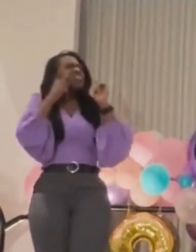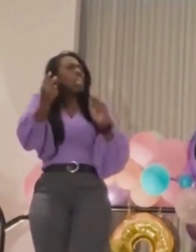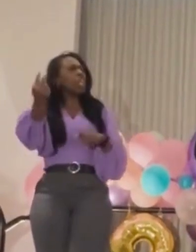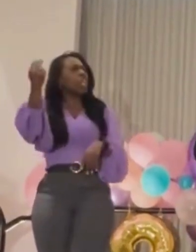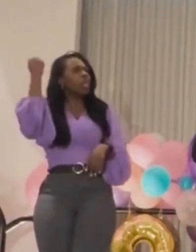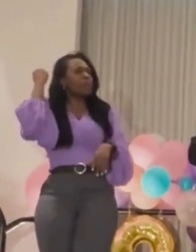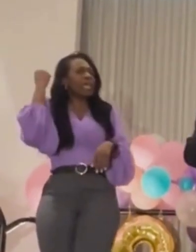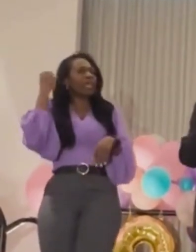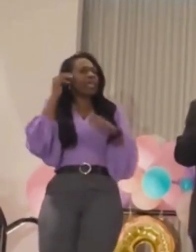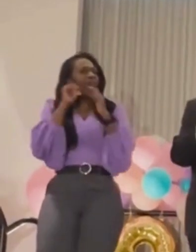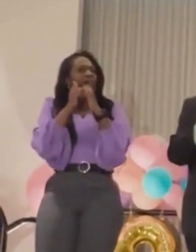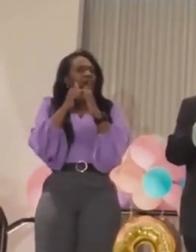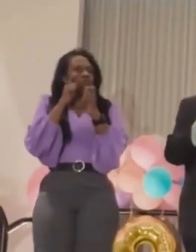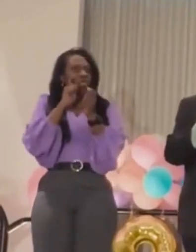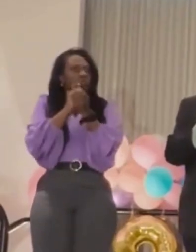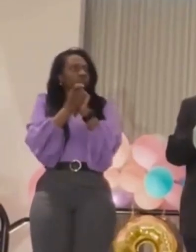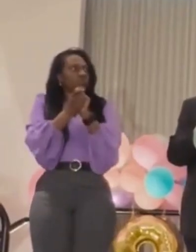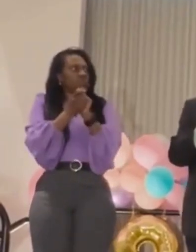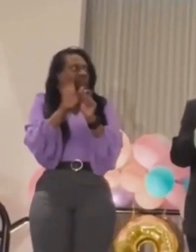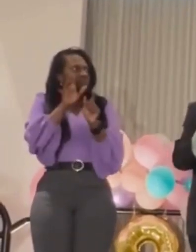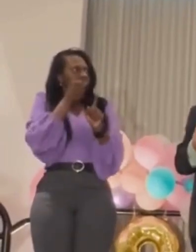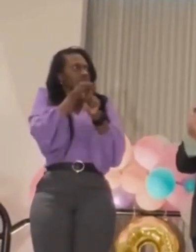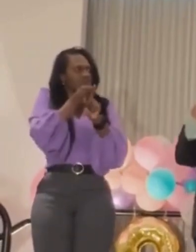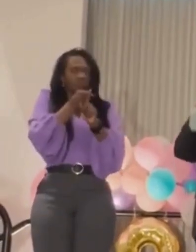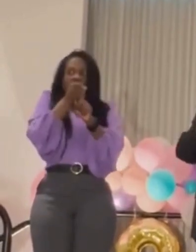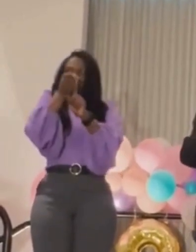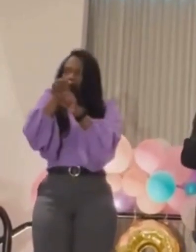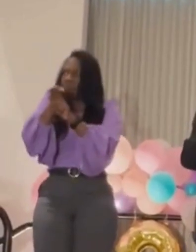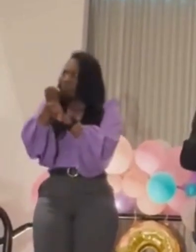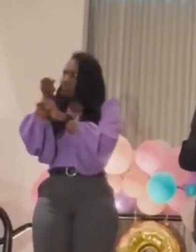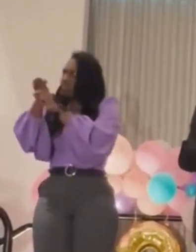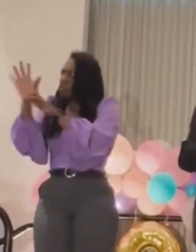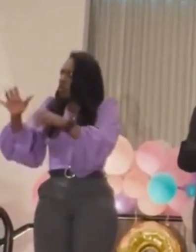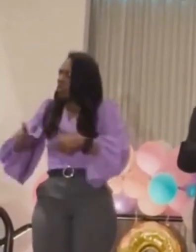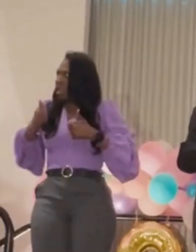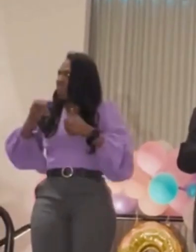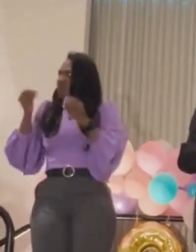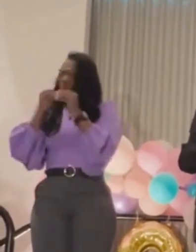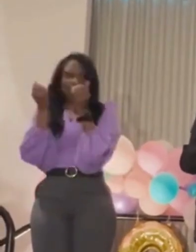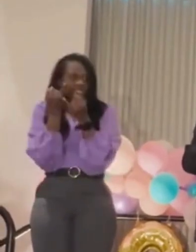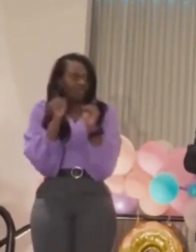Look at how much it made a difference in our lives, helped us to become more independent.